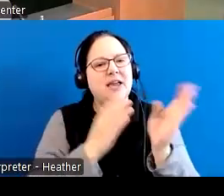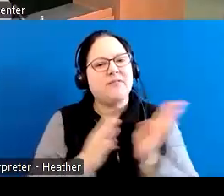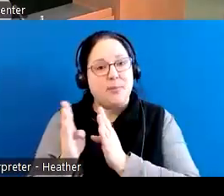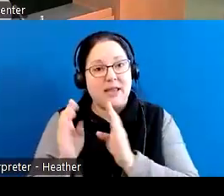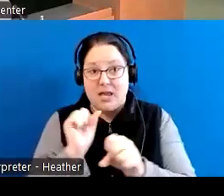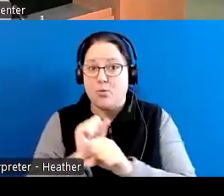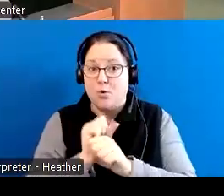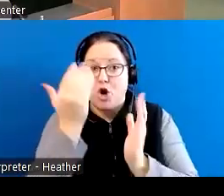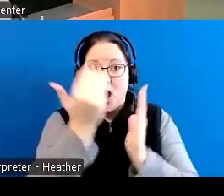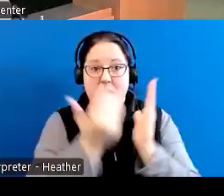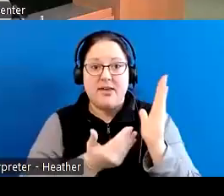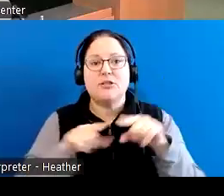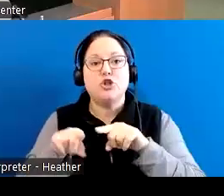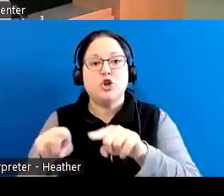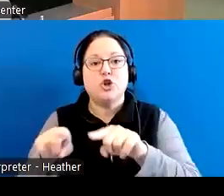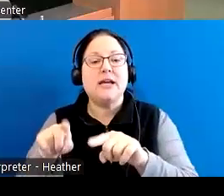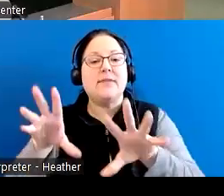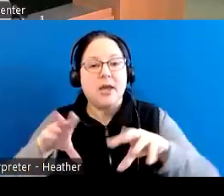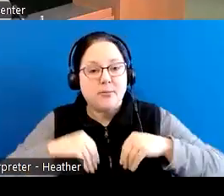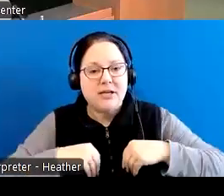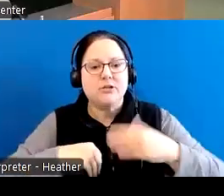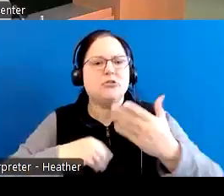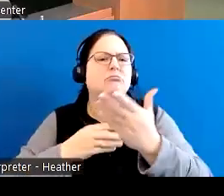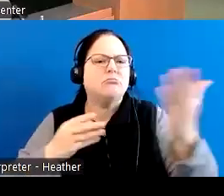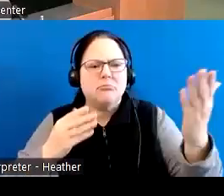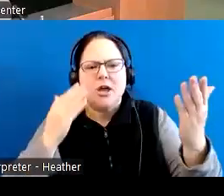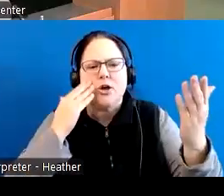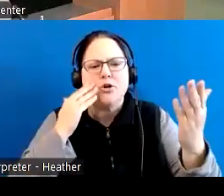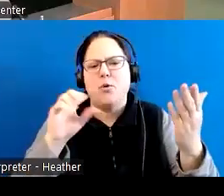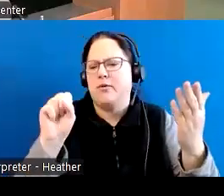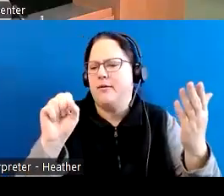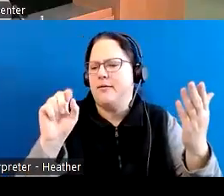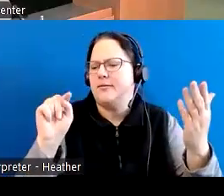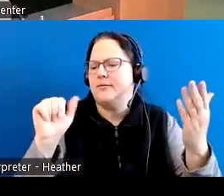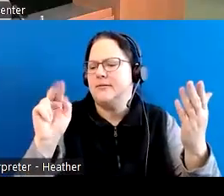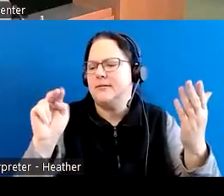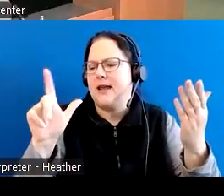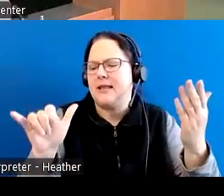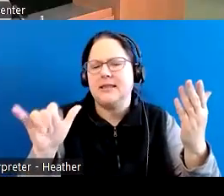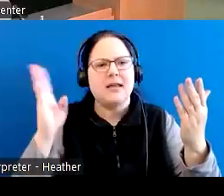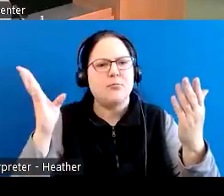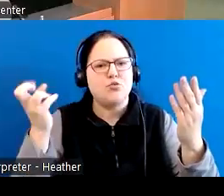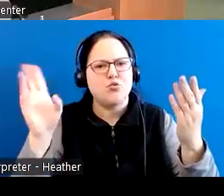admission. You'll see everybody's familiar with the Stanley Brown safety plan. Um on our unit we